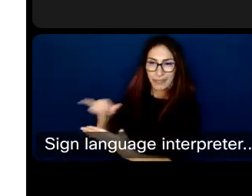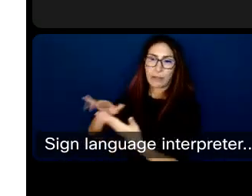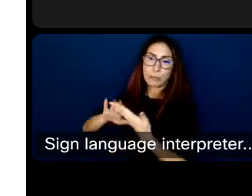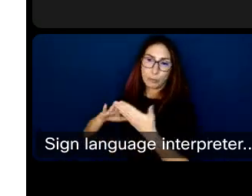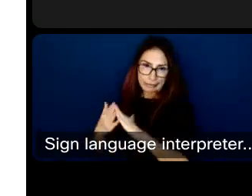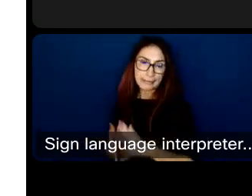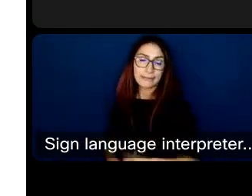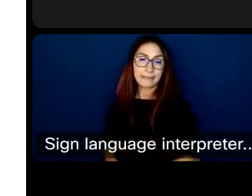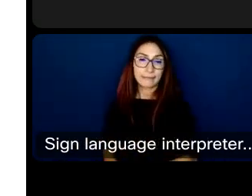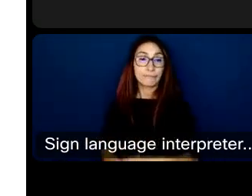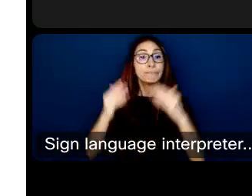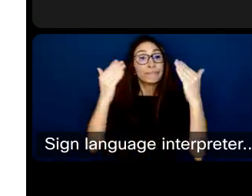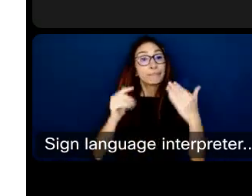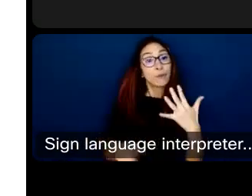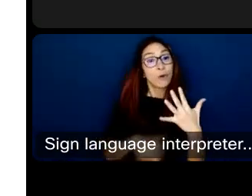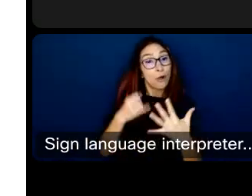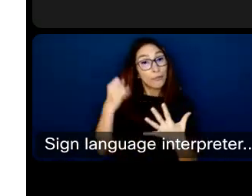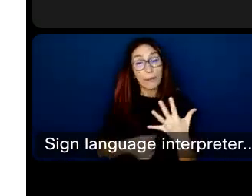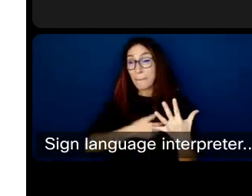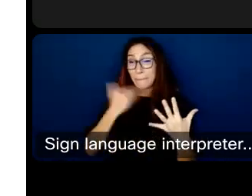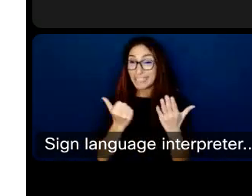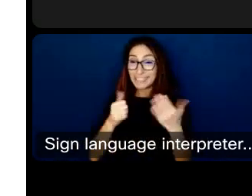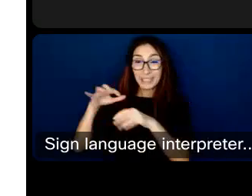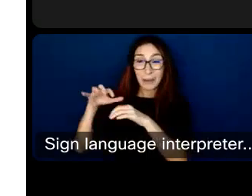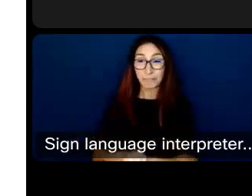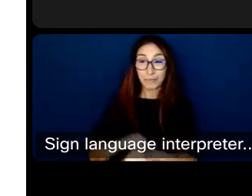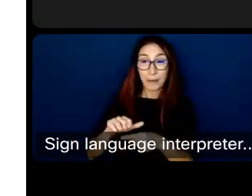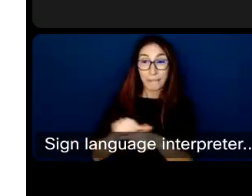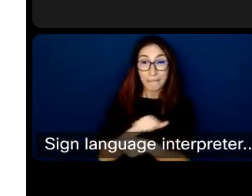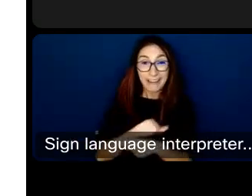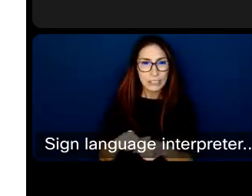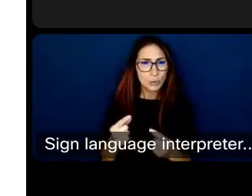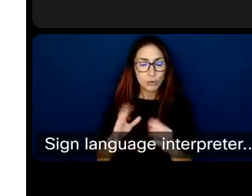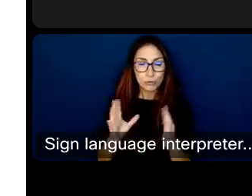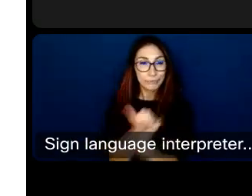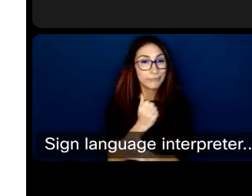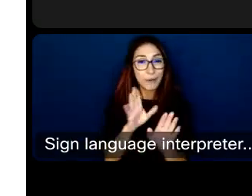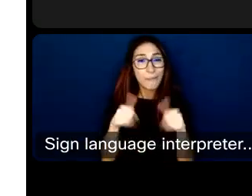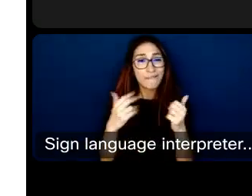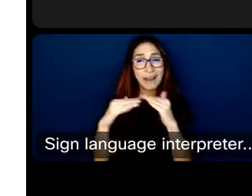best practice is to have peer services. Hire older people